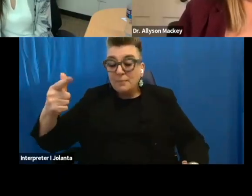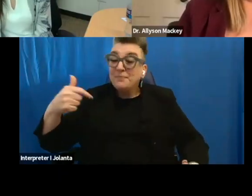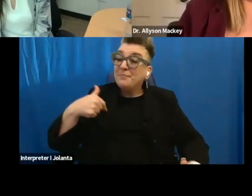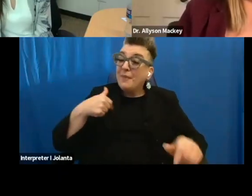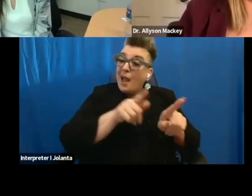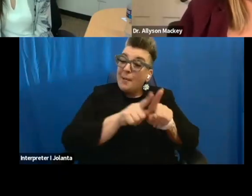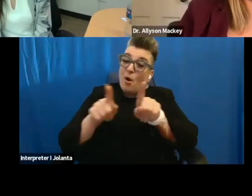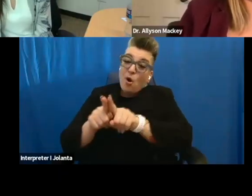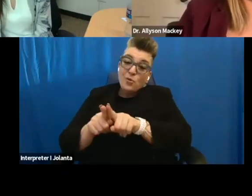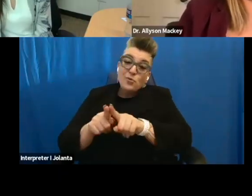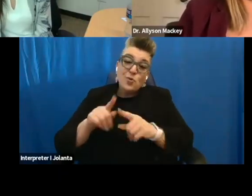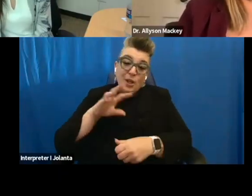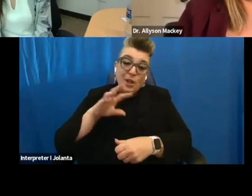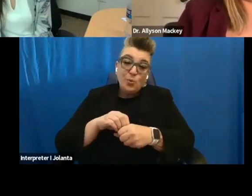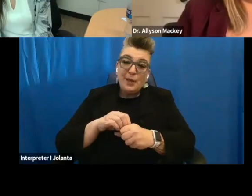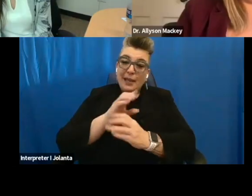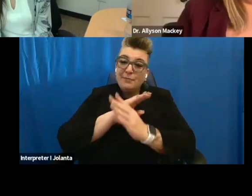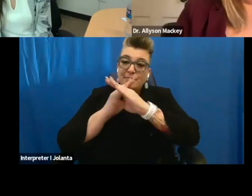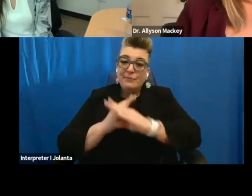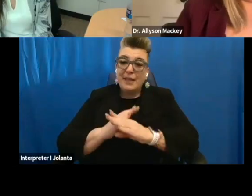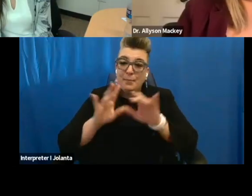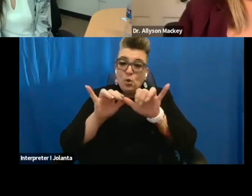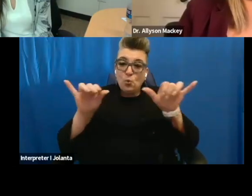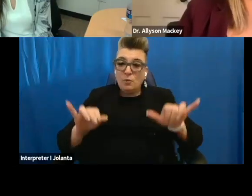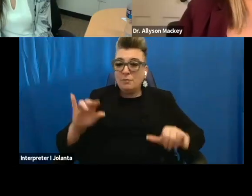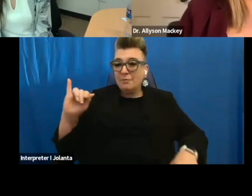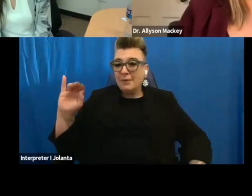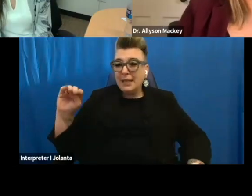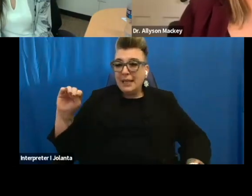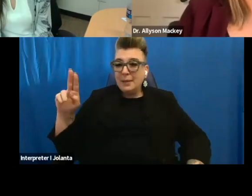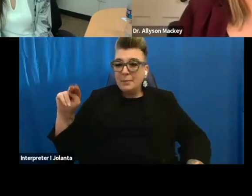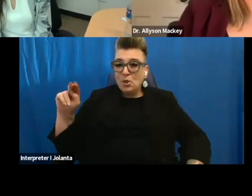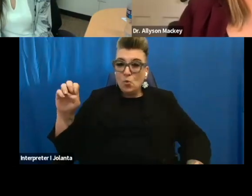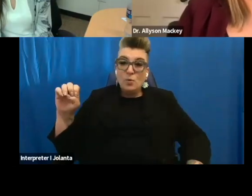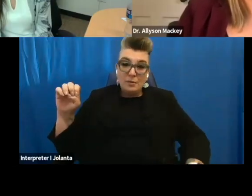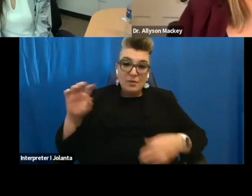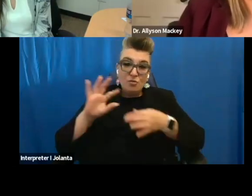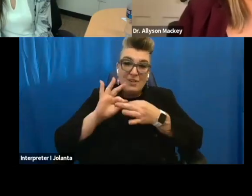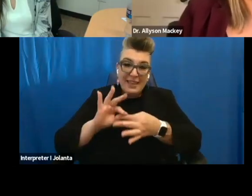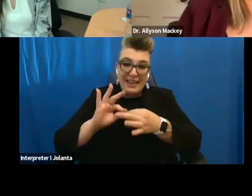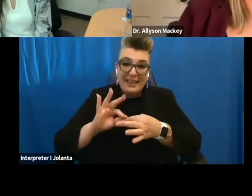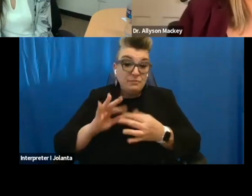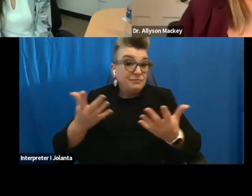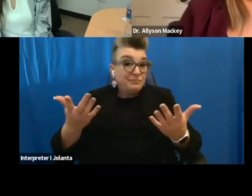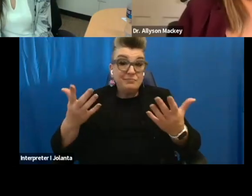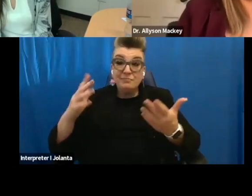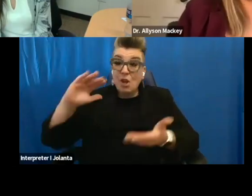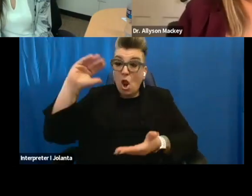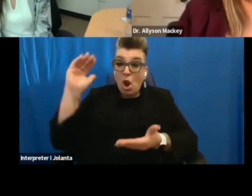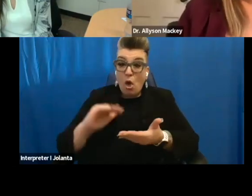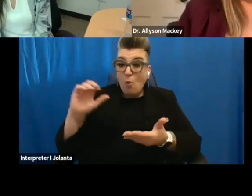processes um so individuals from low resource backgrounds are more likely to ride crowded